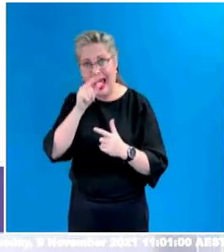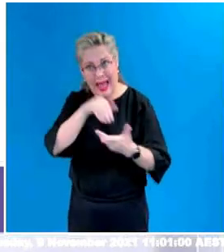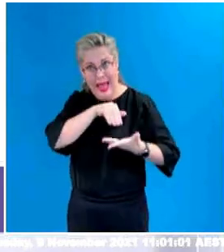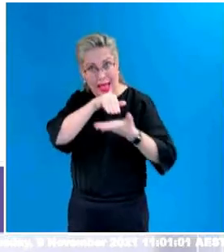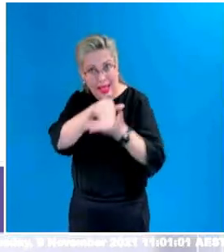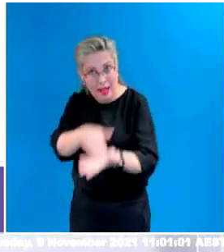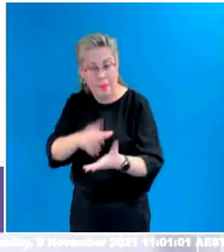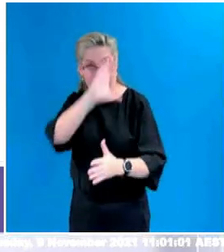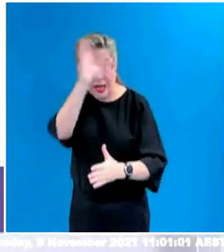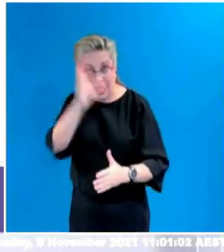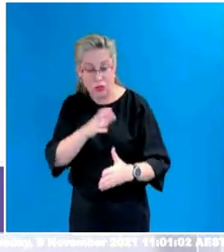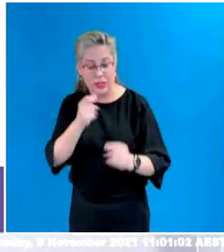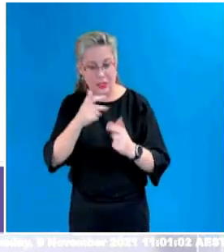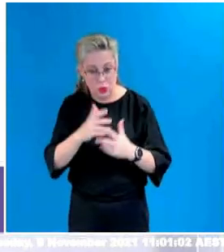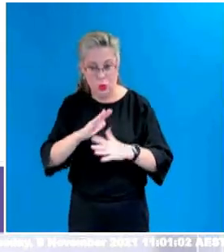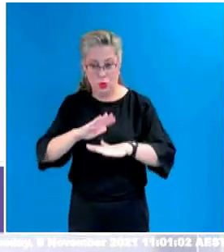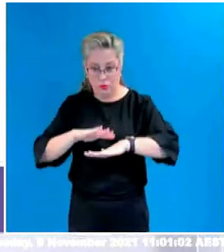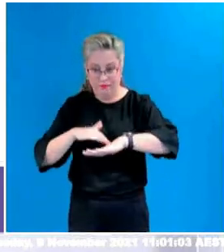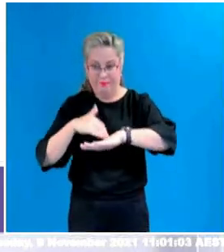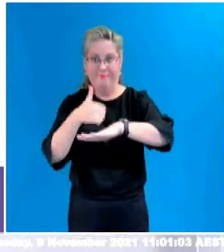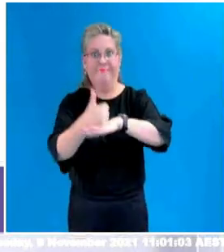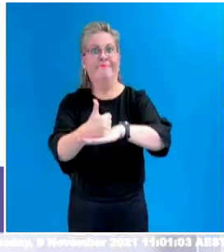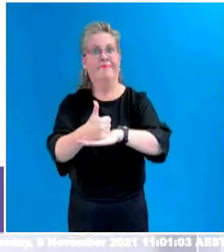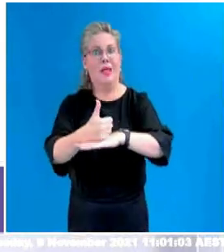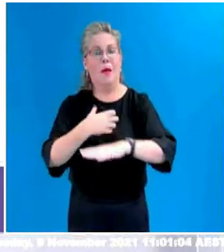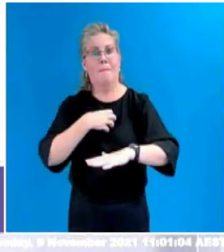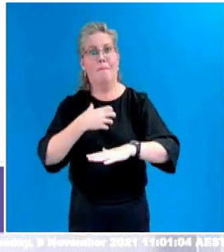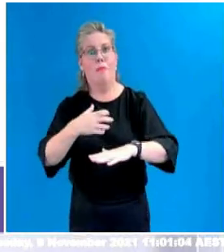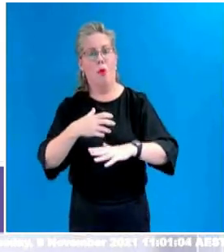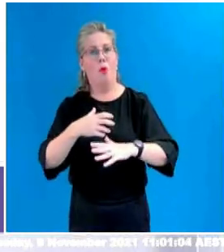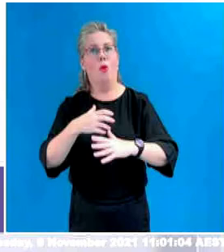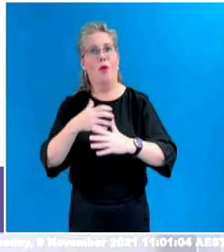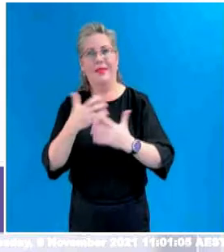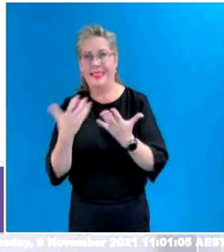Nations Human Rights Council in 2011.